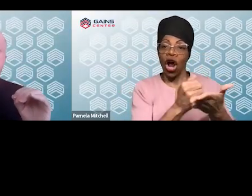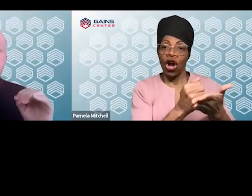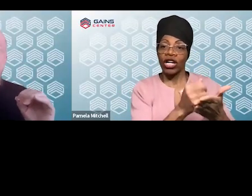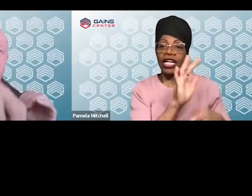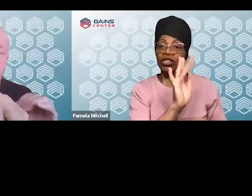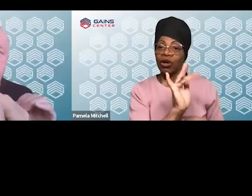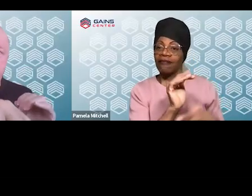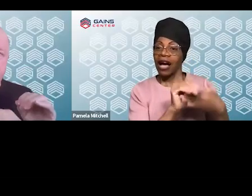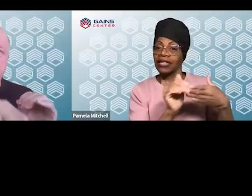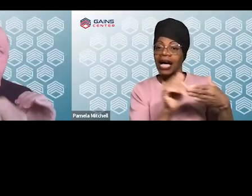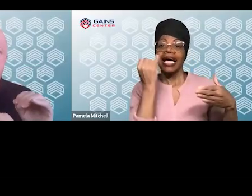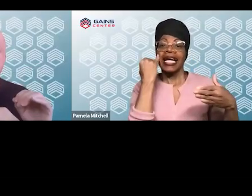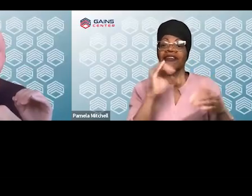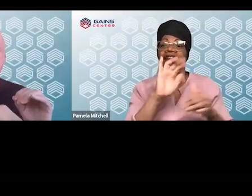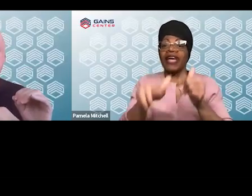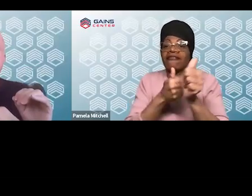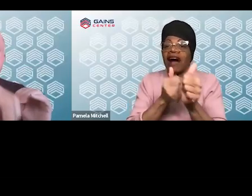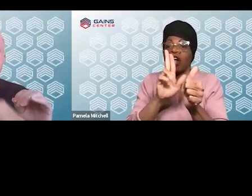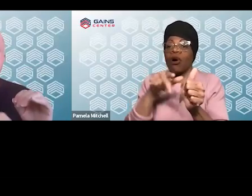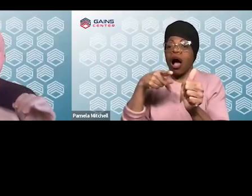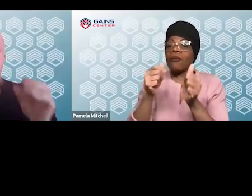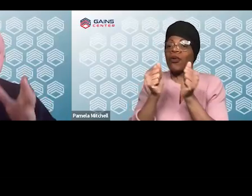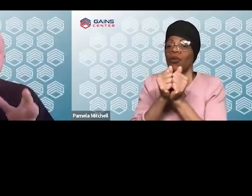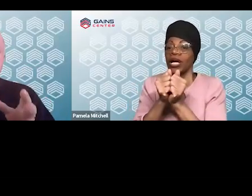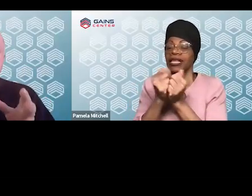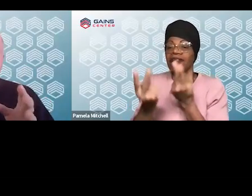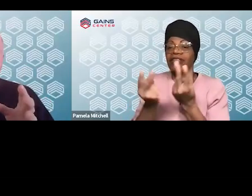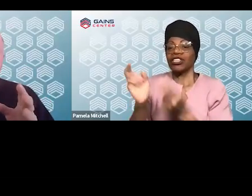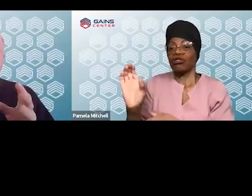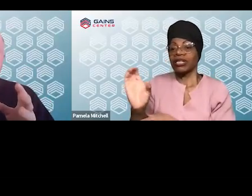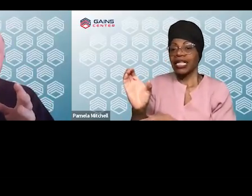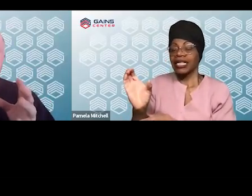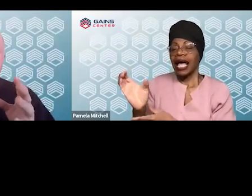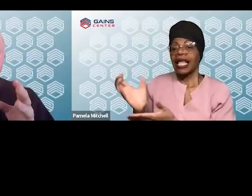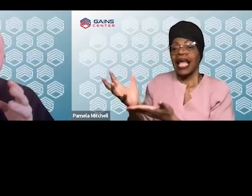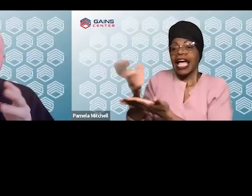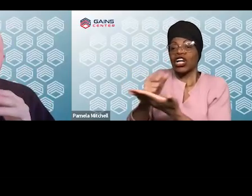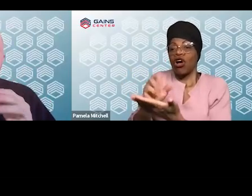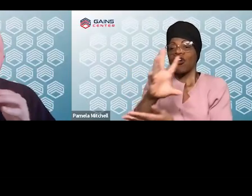and if they follow it up with a visit to her, they earn another. They actually can earn $50 upon release.